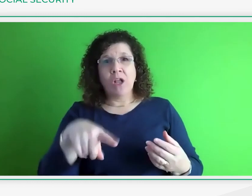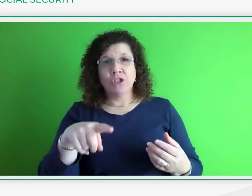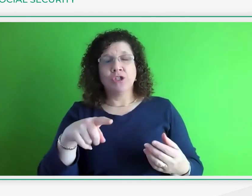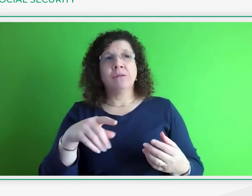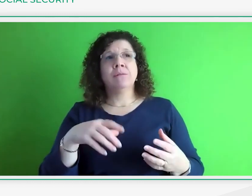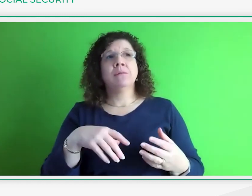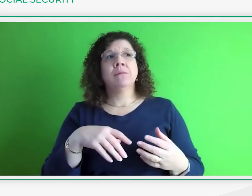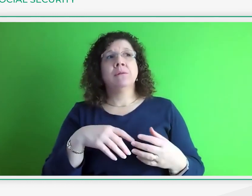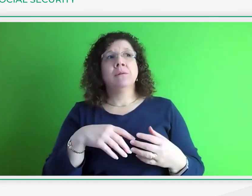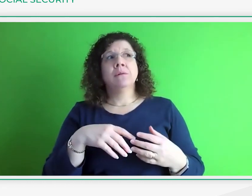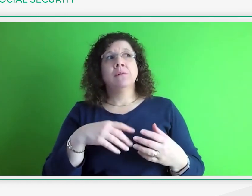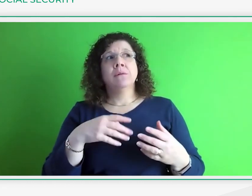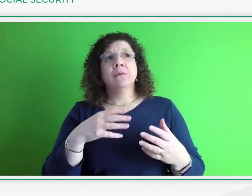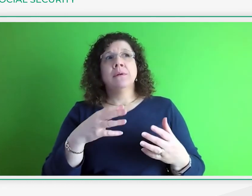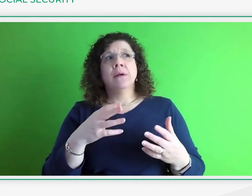Second part of that question.